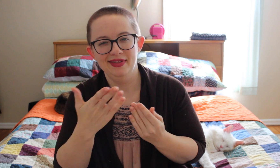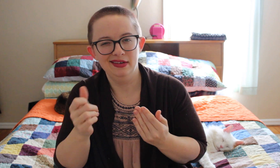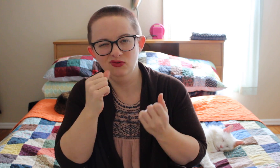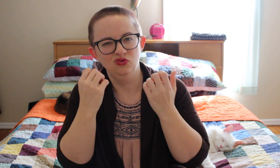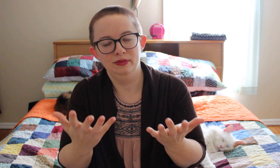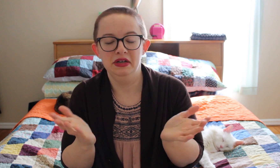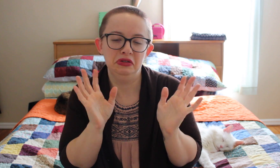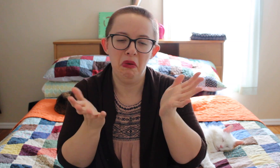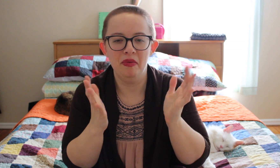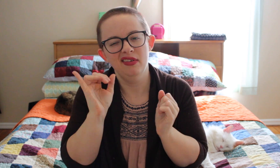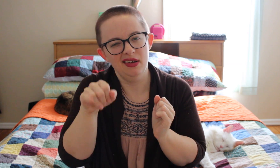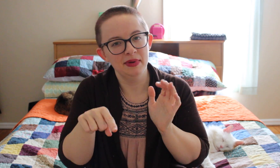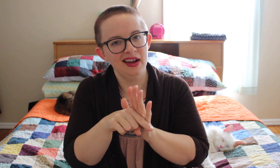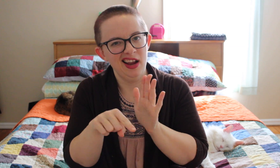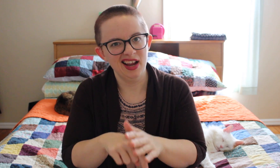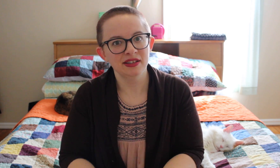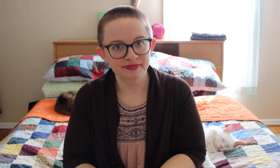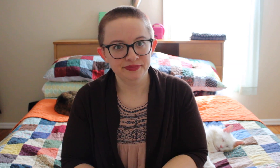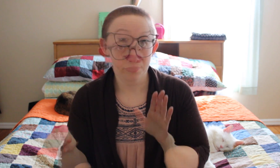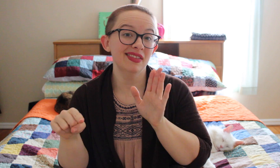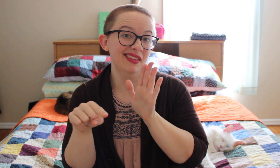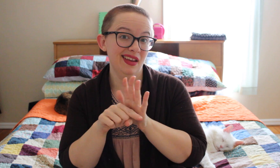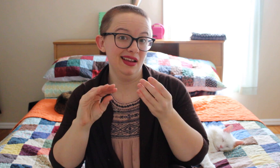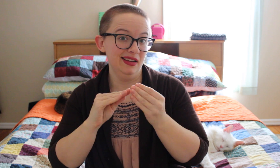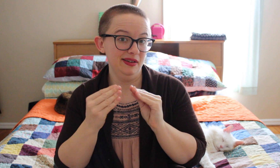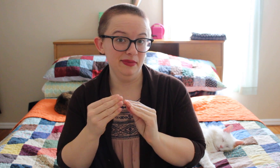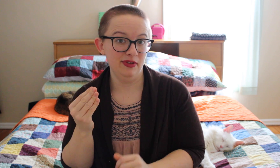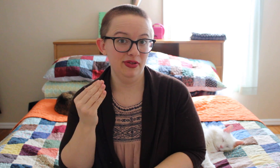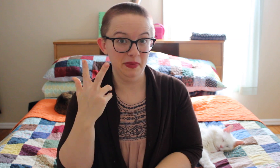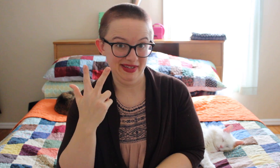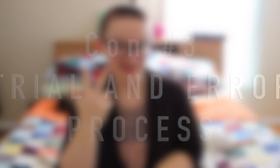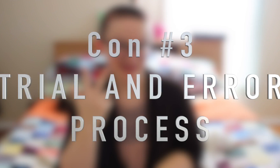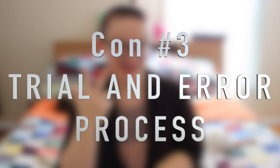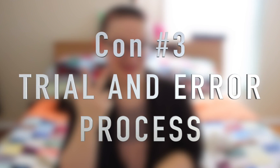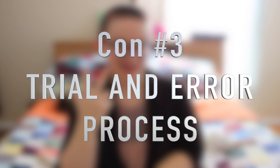plus then you're adding one more thing, which is too much. So that's kind of a con. Con number three